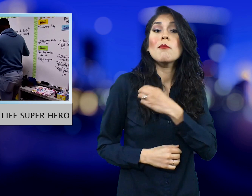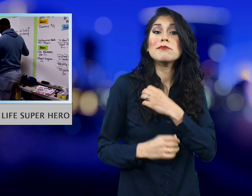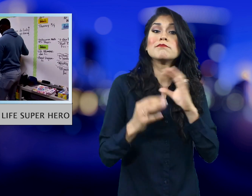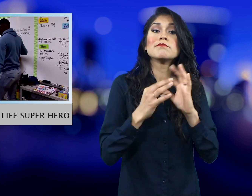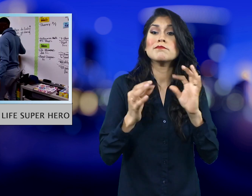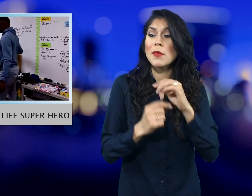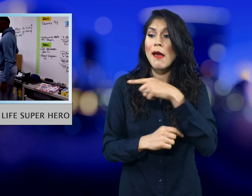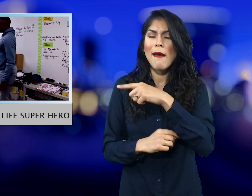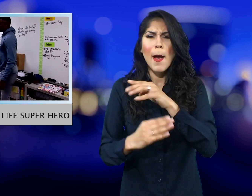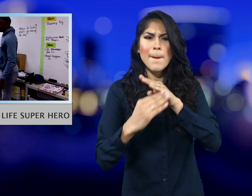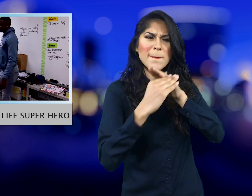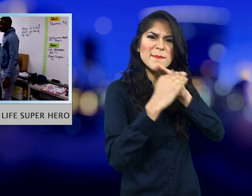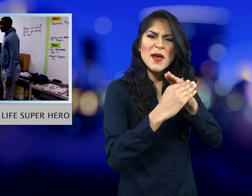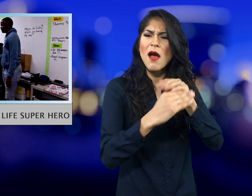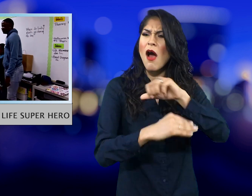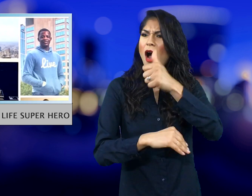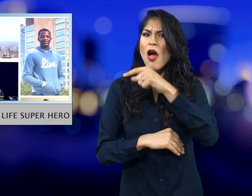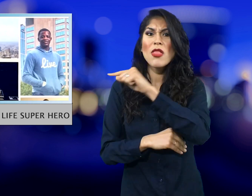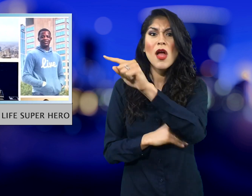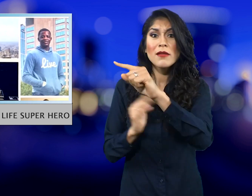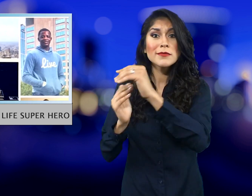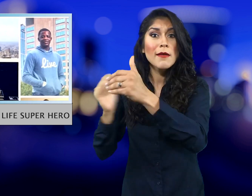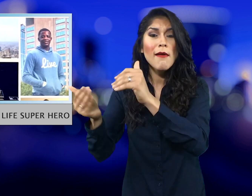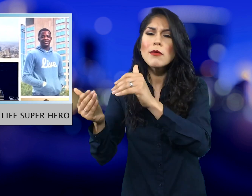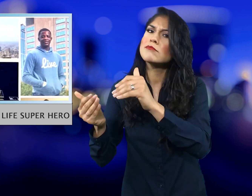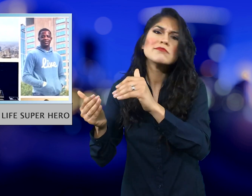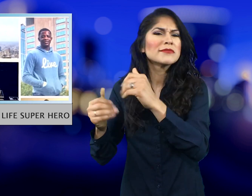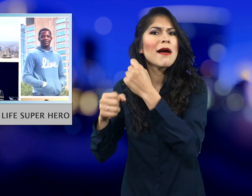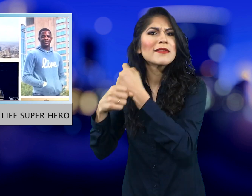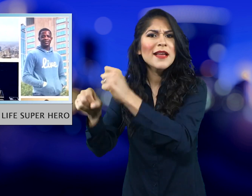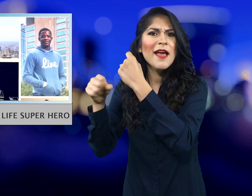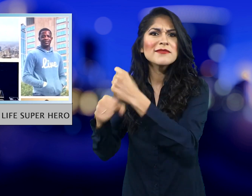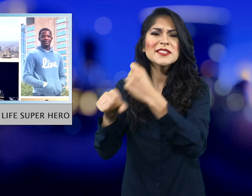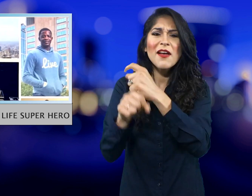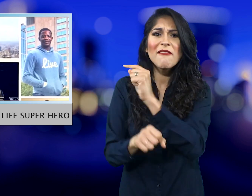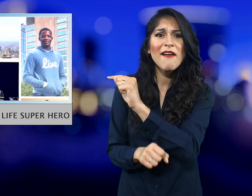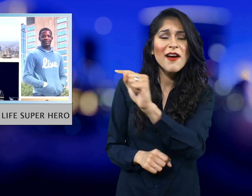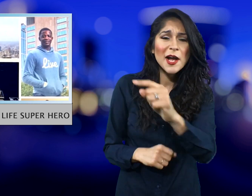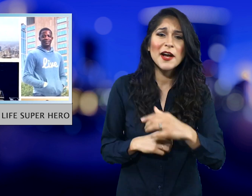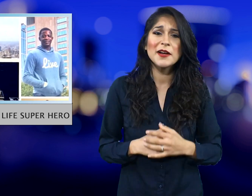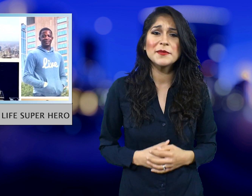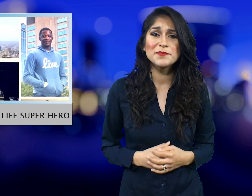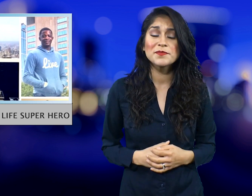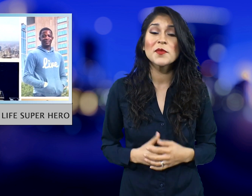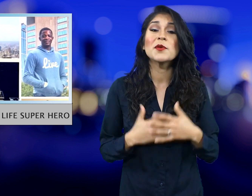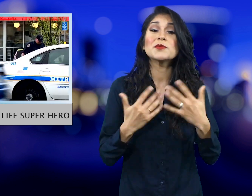Police say Shaw prevented more people from being killed.